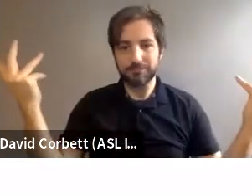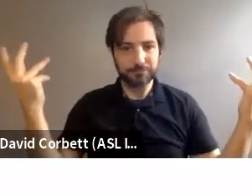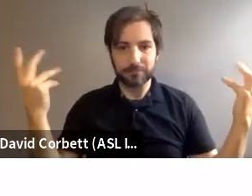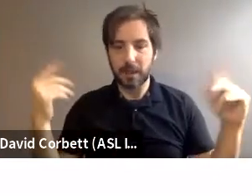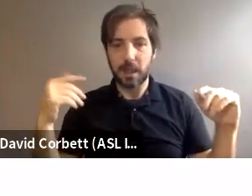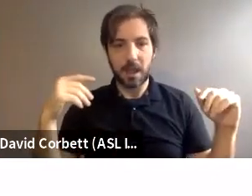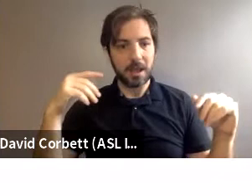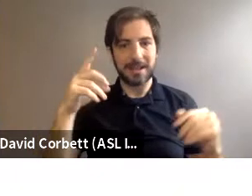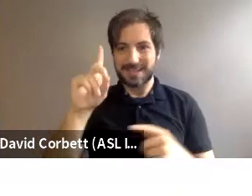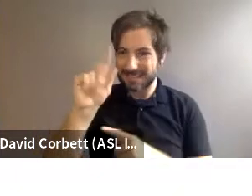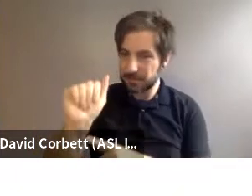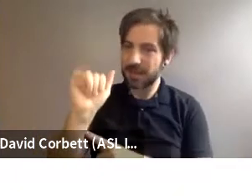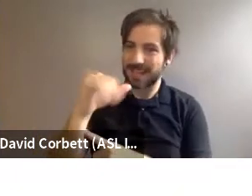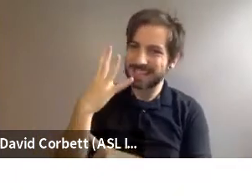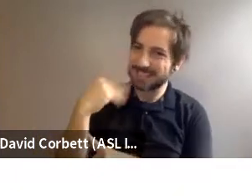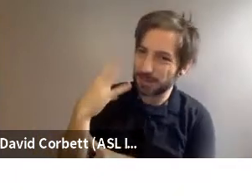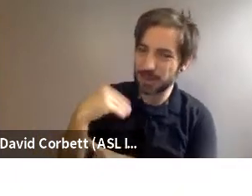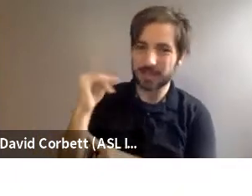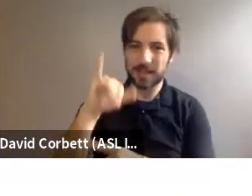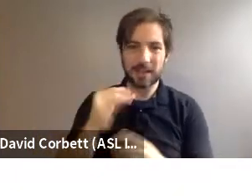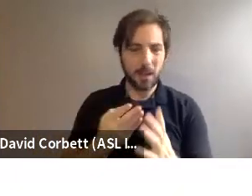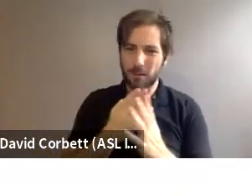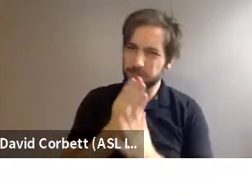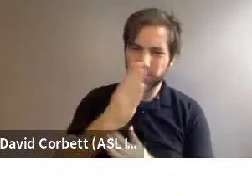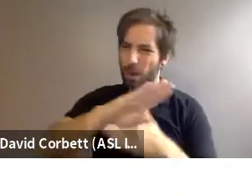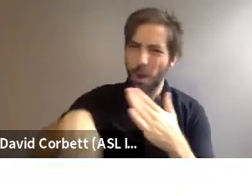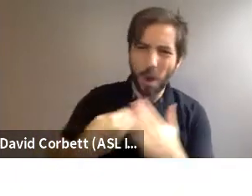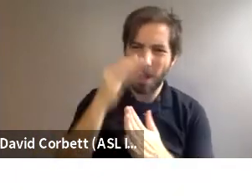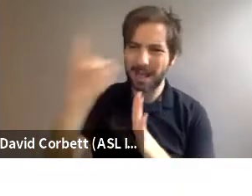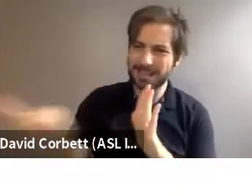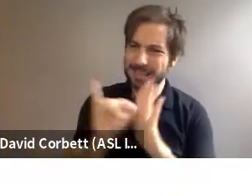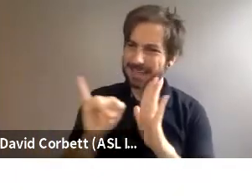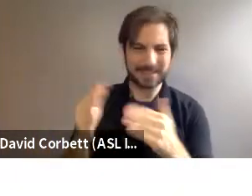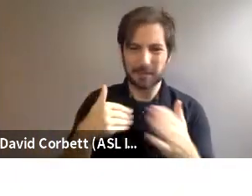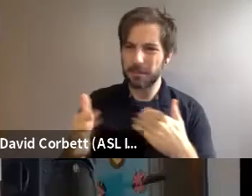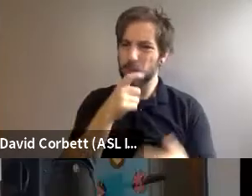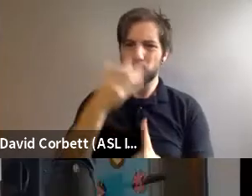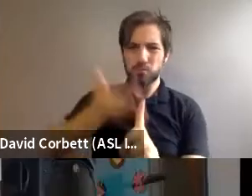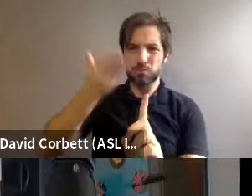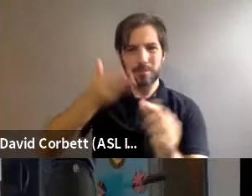of identity. So when we started Dance the Vote, it was given that disability would be